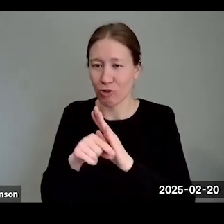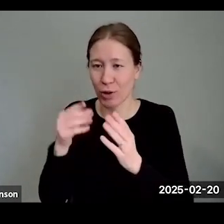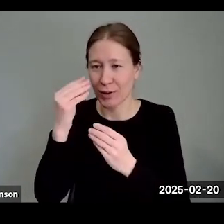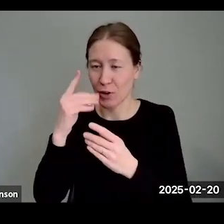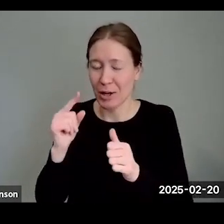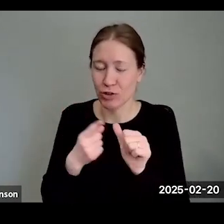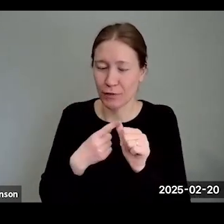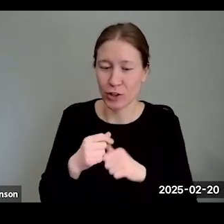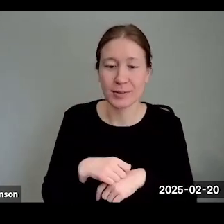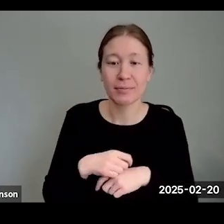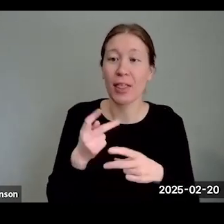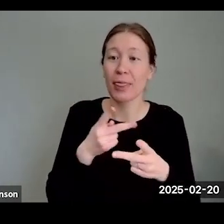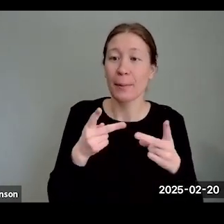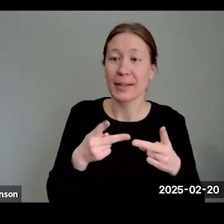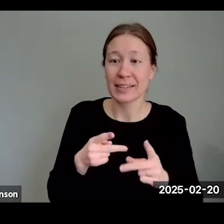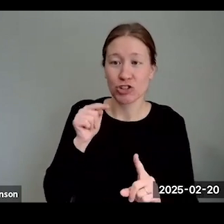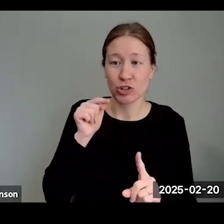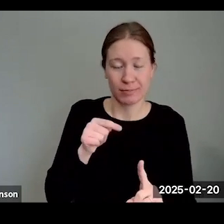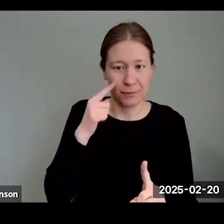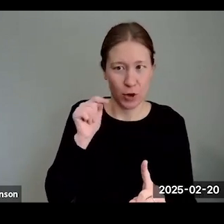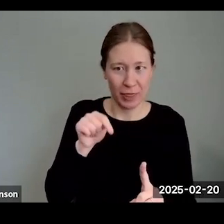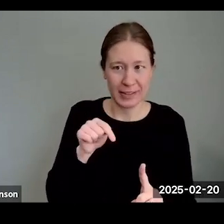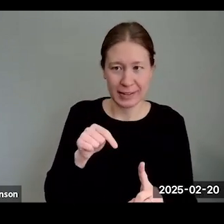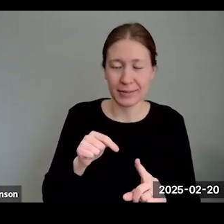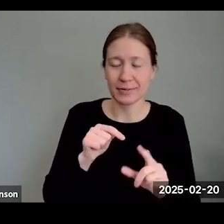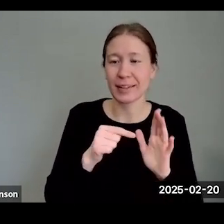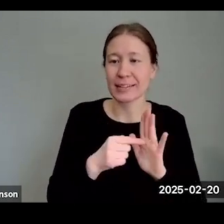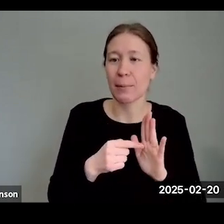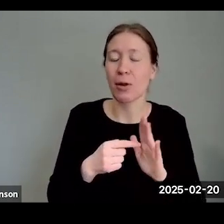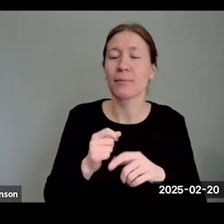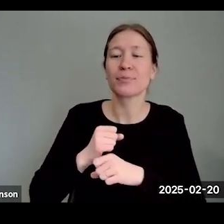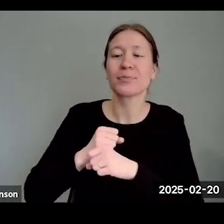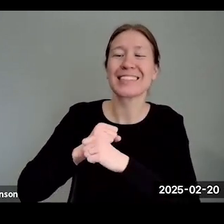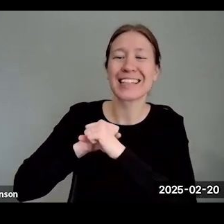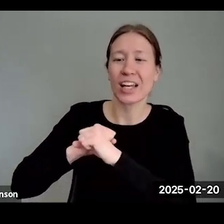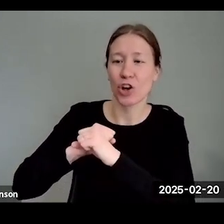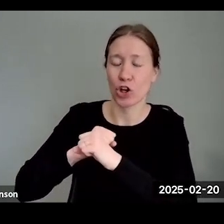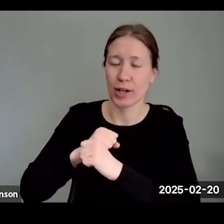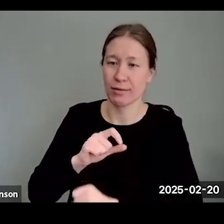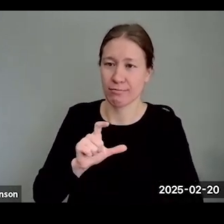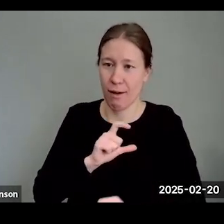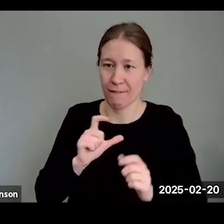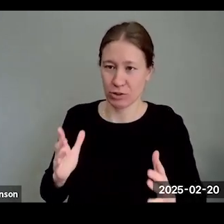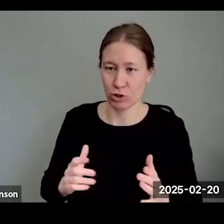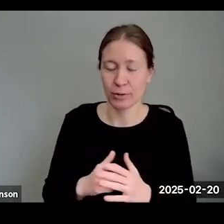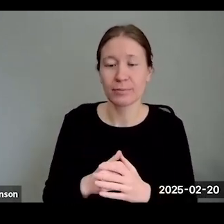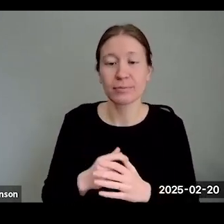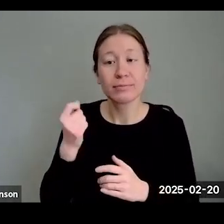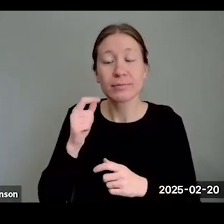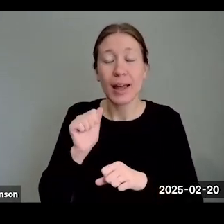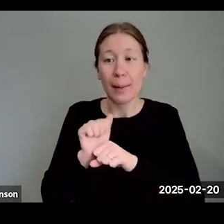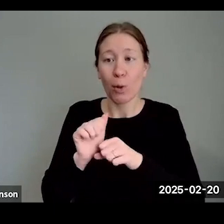The position for this example, is a security officer. The employee reported that they have a diagnosis